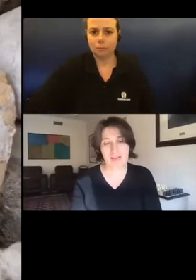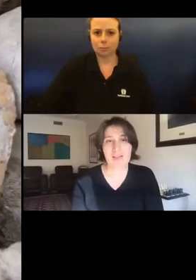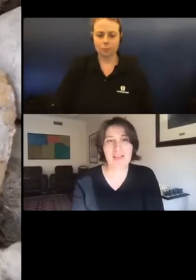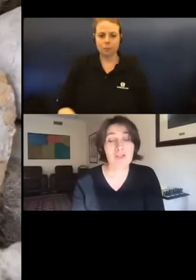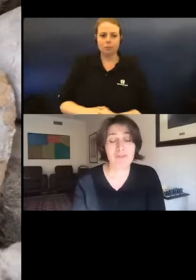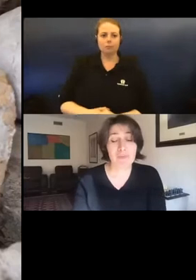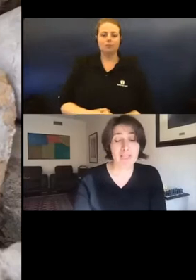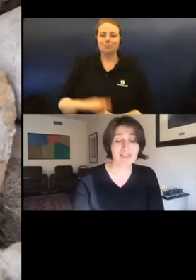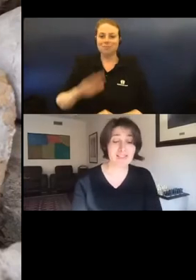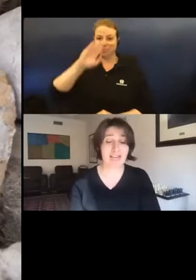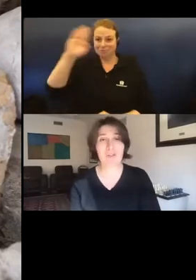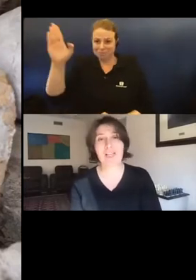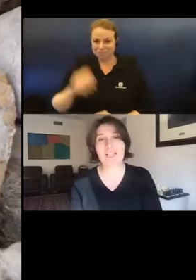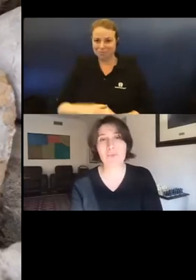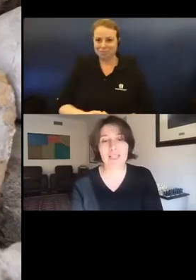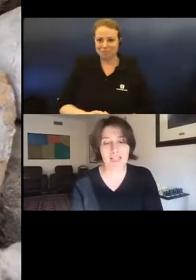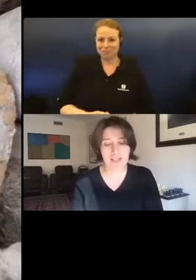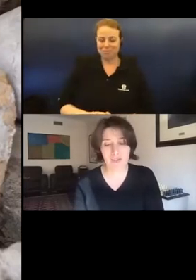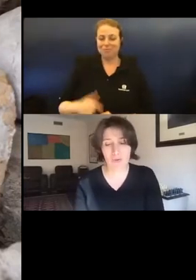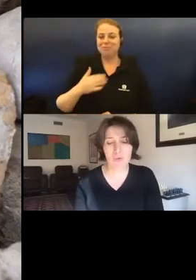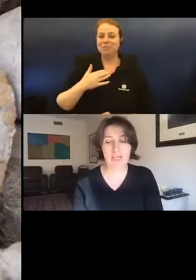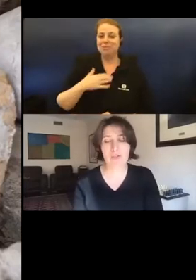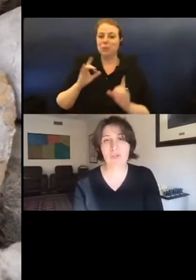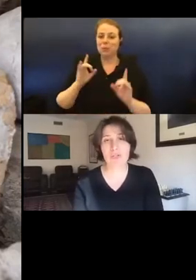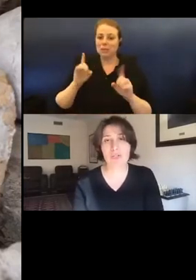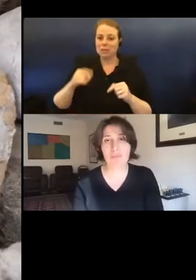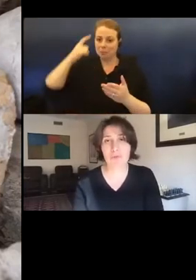hello everyone i would like to begin also by acknowledging the bundwaranga